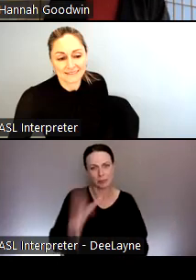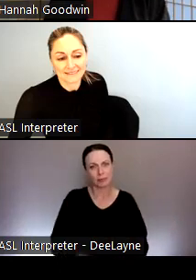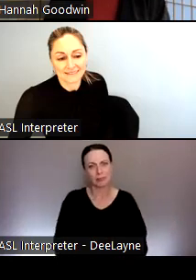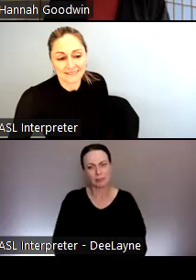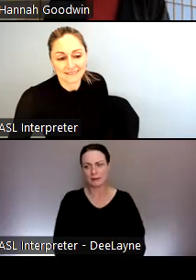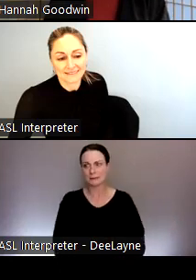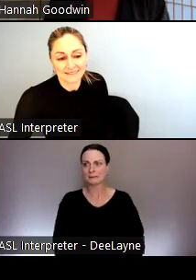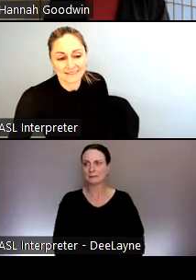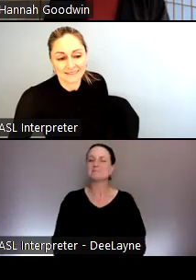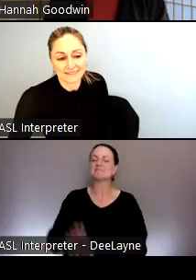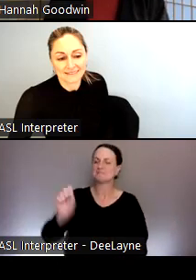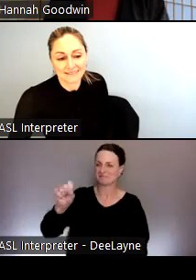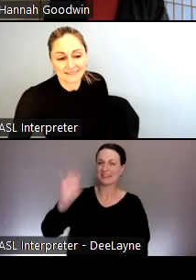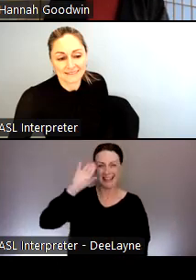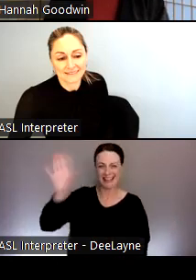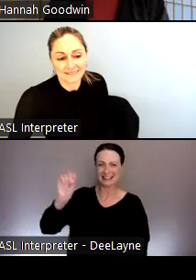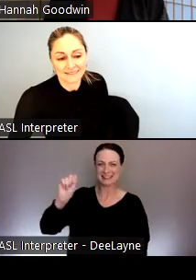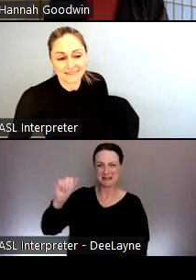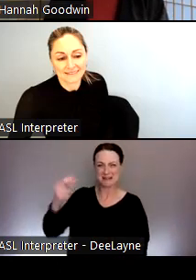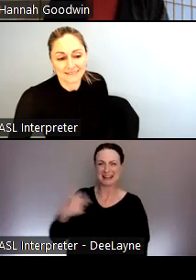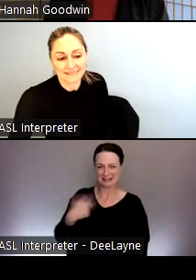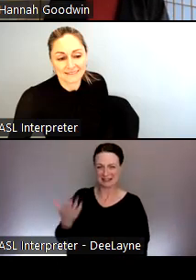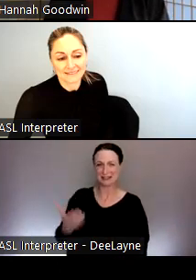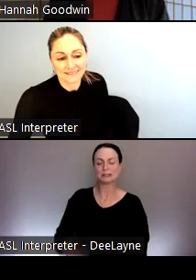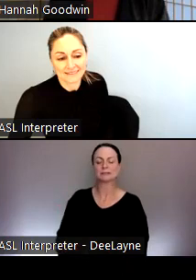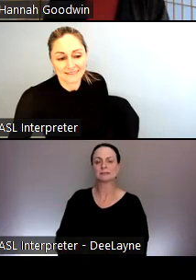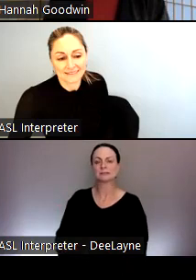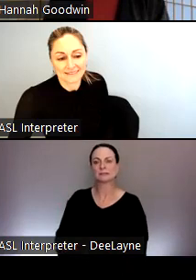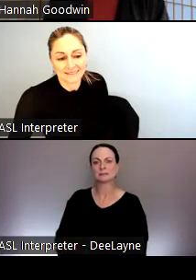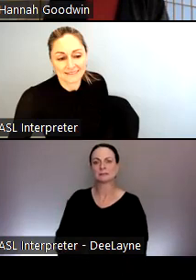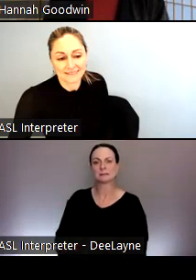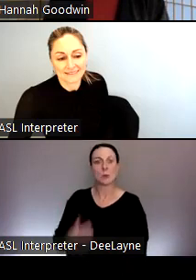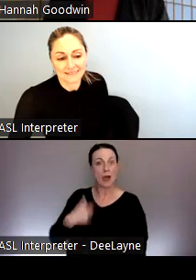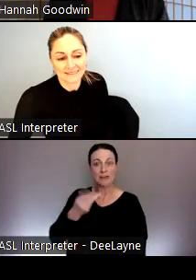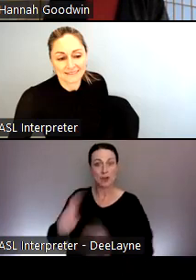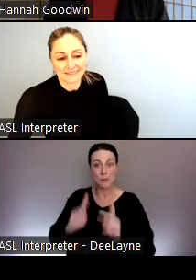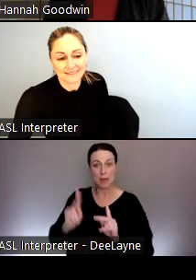[Sarah] Hi Hannah, it's Sarah, one of the moderators again. We've had a few people chime in in chat